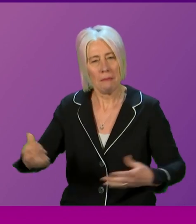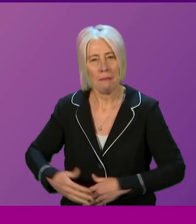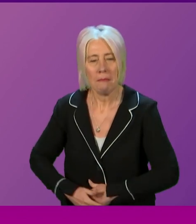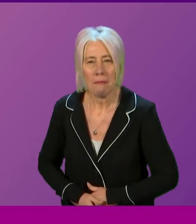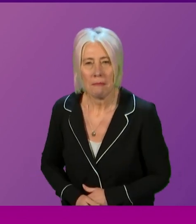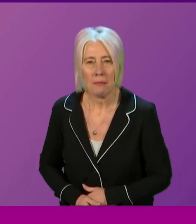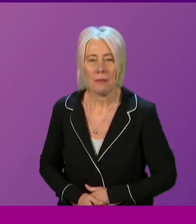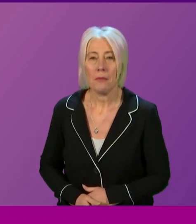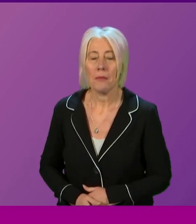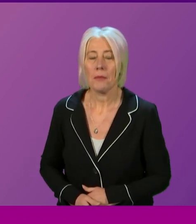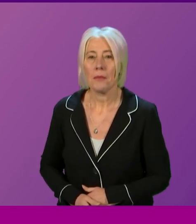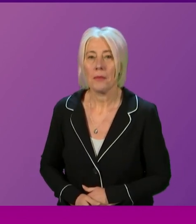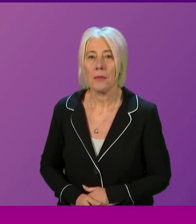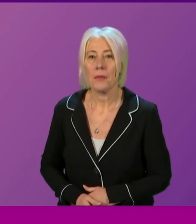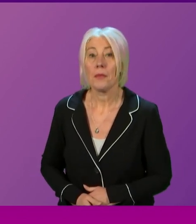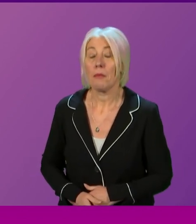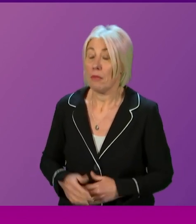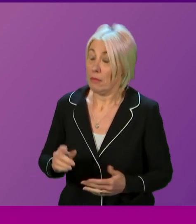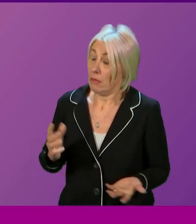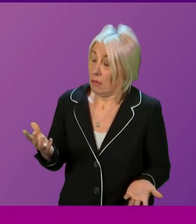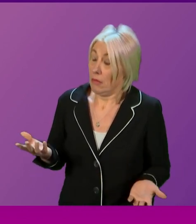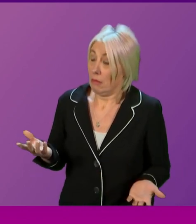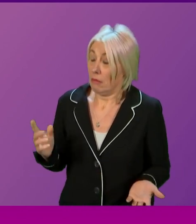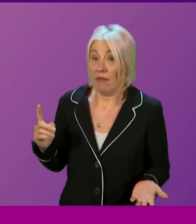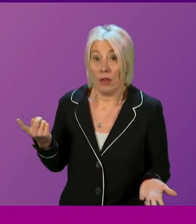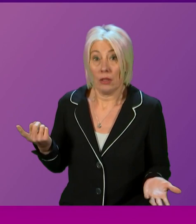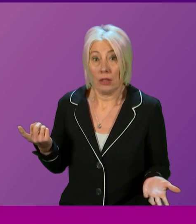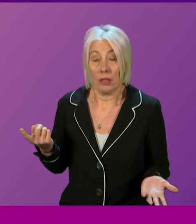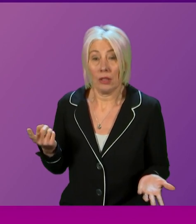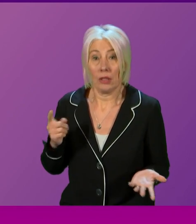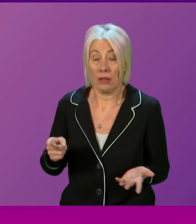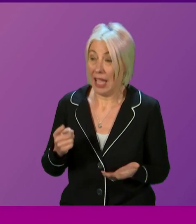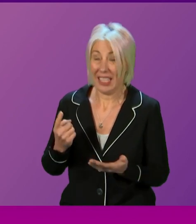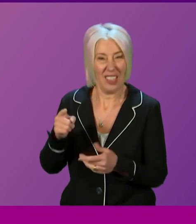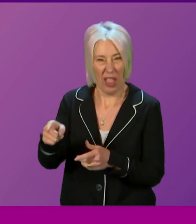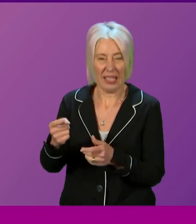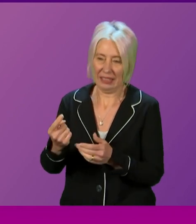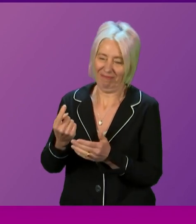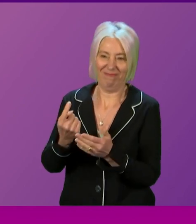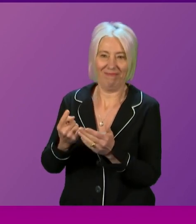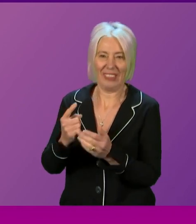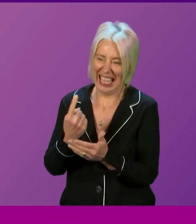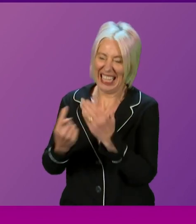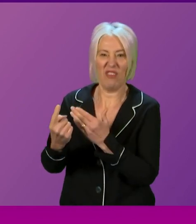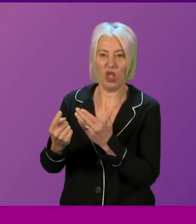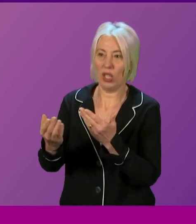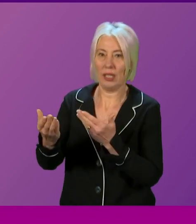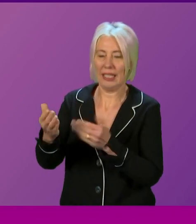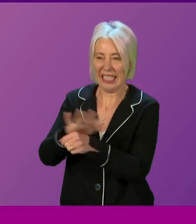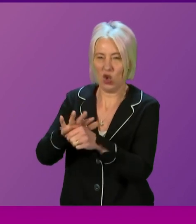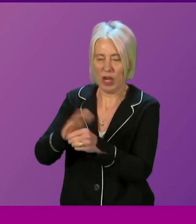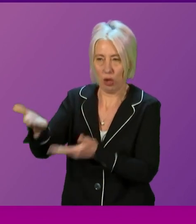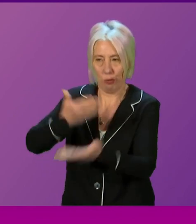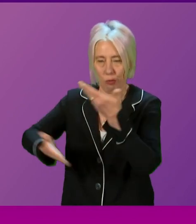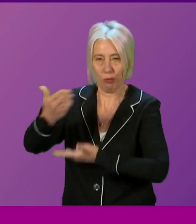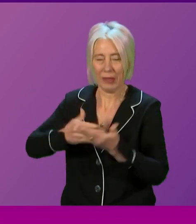Obviously, individual cases of the kind that Jamie Greene has narrated are always difficult